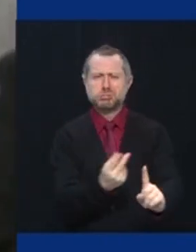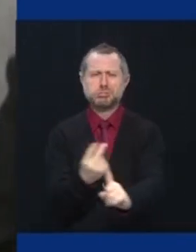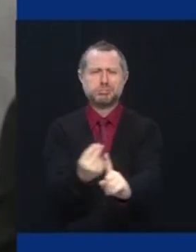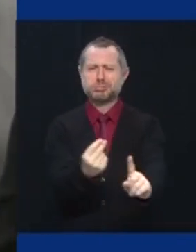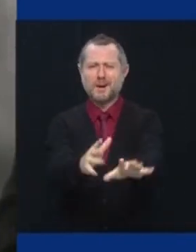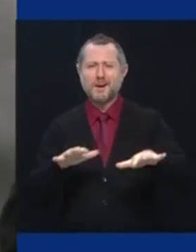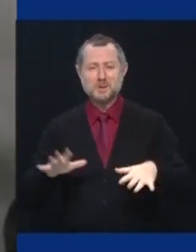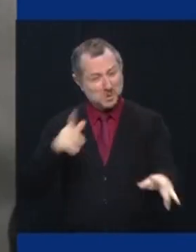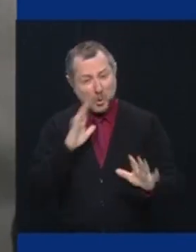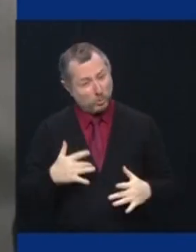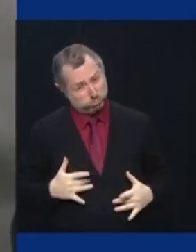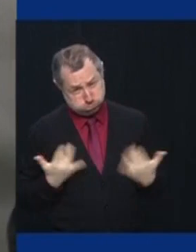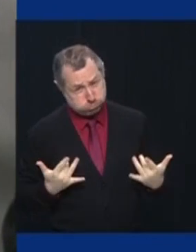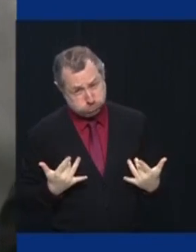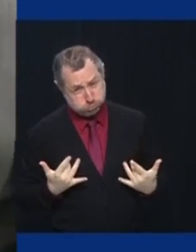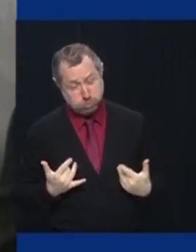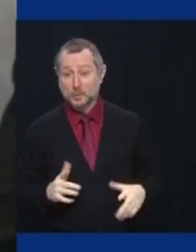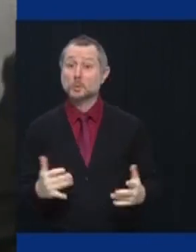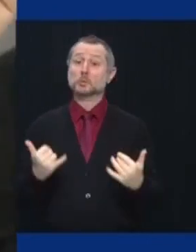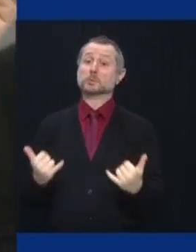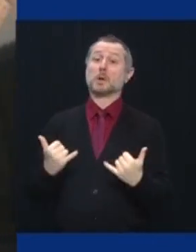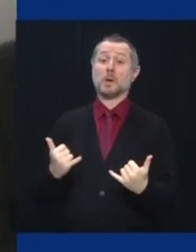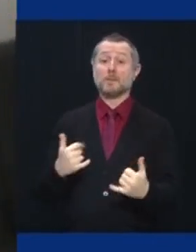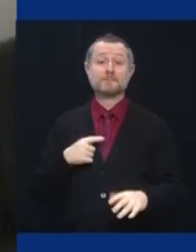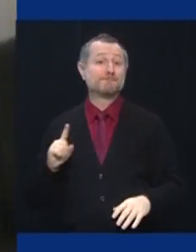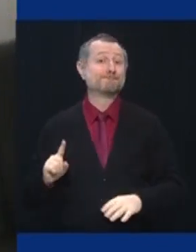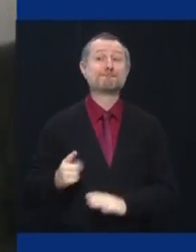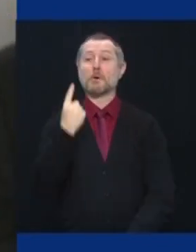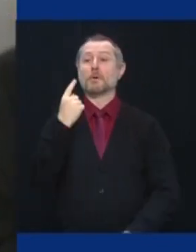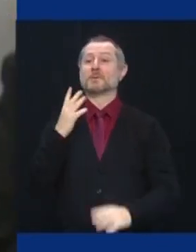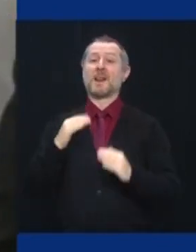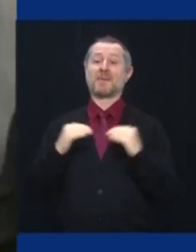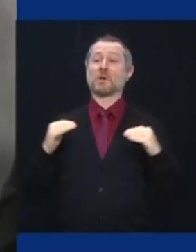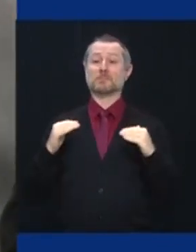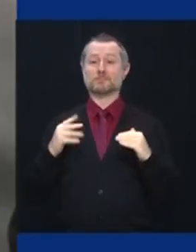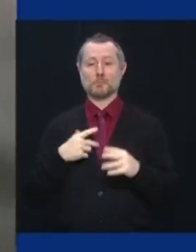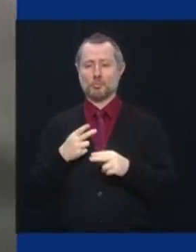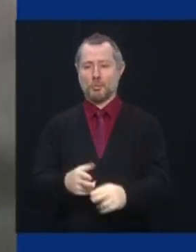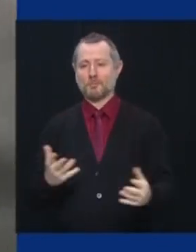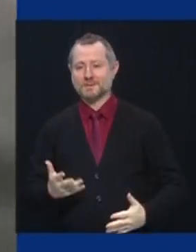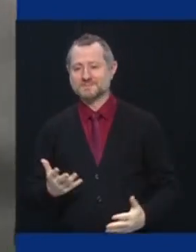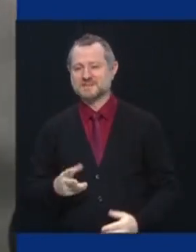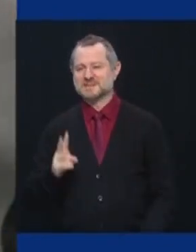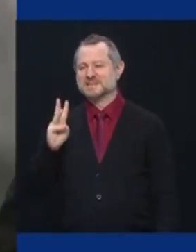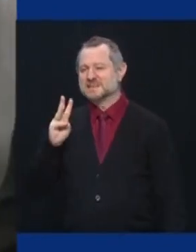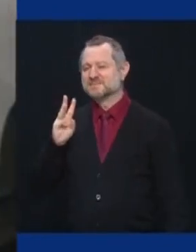DISTRIBUTION LEVELS. AND I'M VERY PLEASED TO SAY